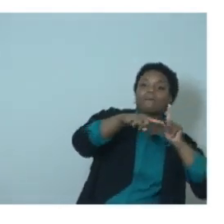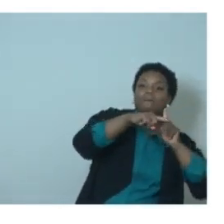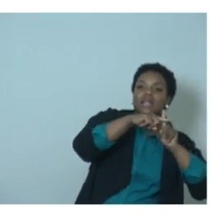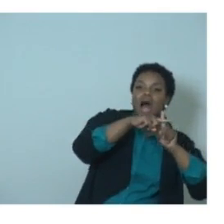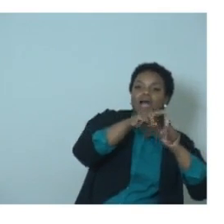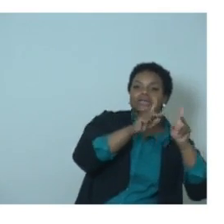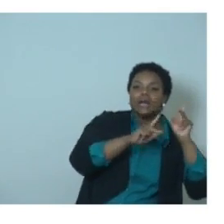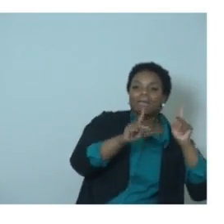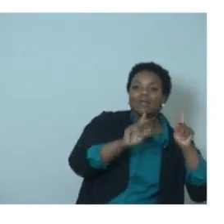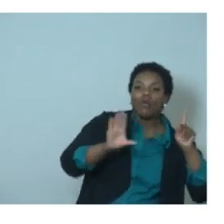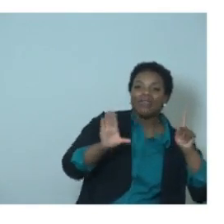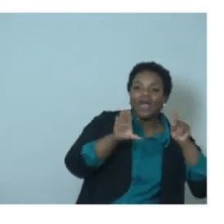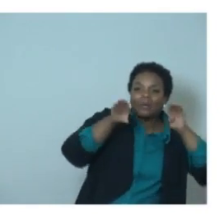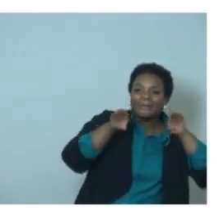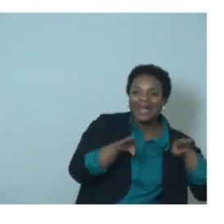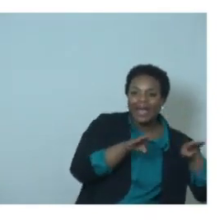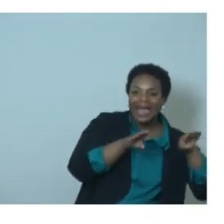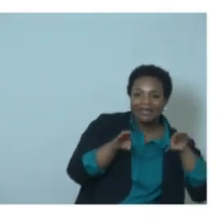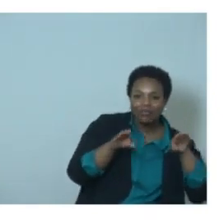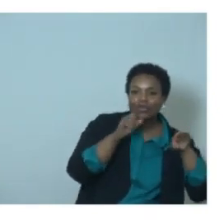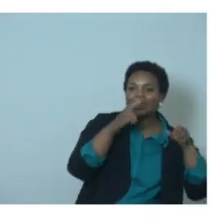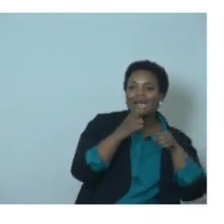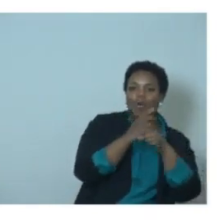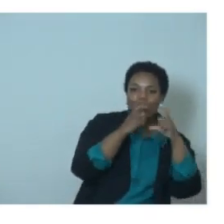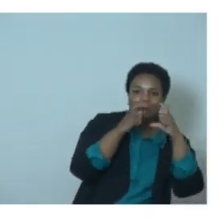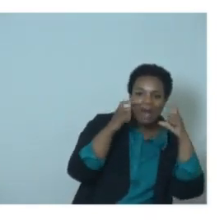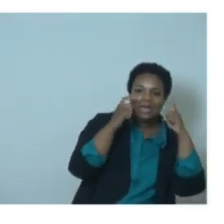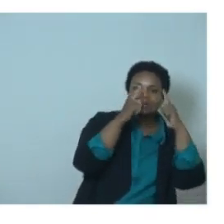AND TIE IT TO OPENING STRATEGIES AND INDIVIDUAL BEHAVIORS.